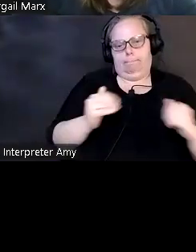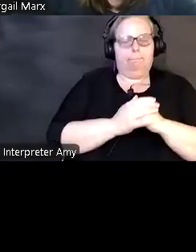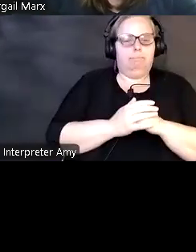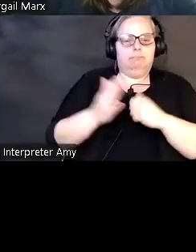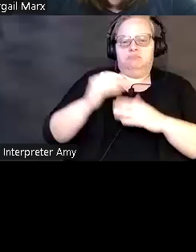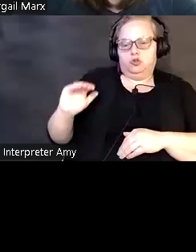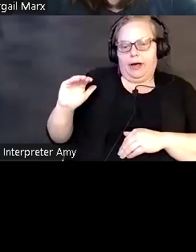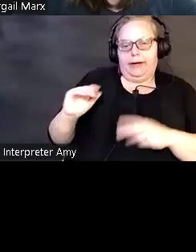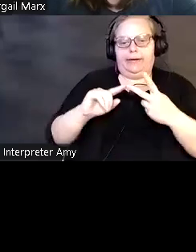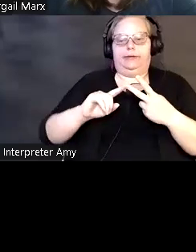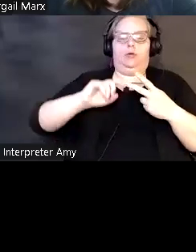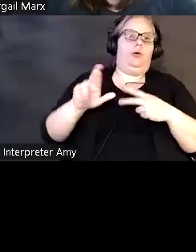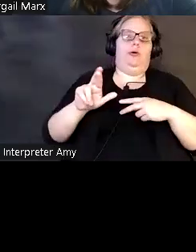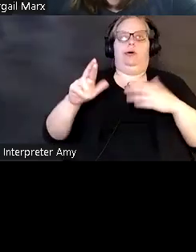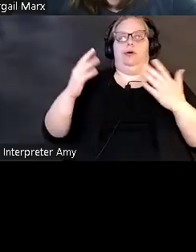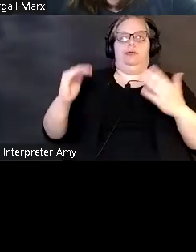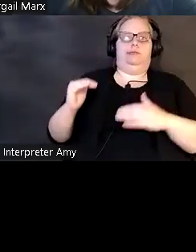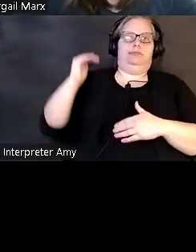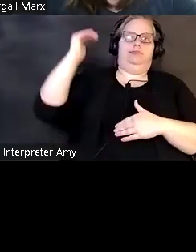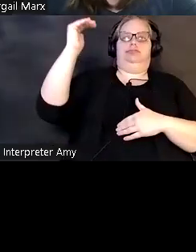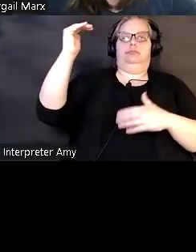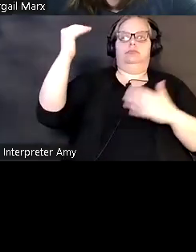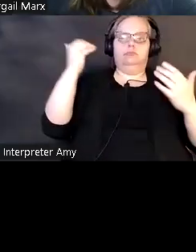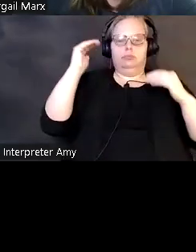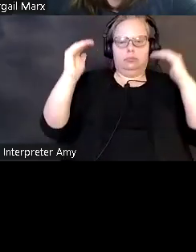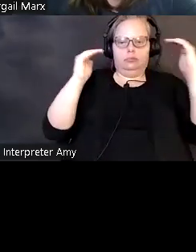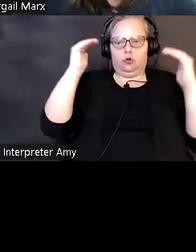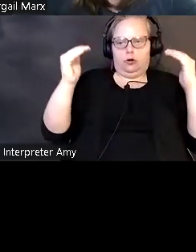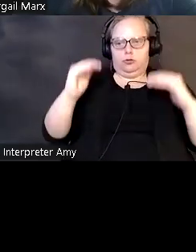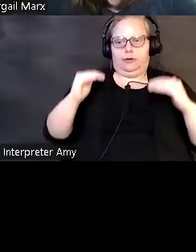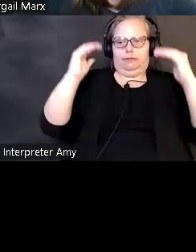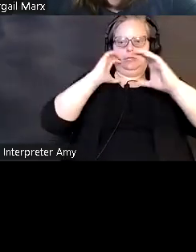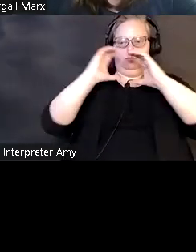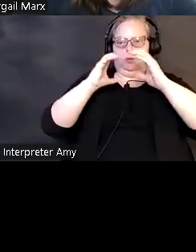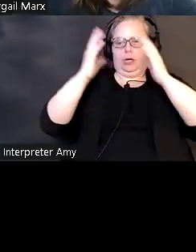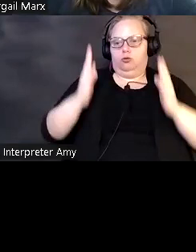communicator or an advanced communicator or adult, either way the person needs to be at